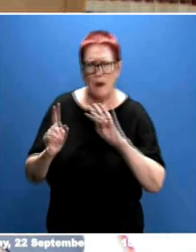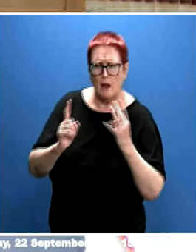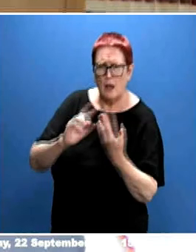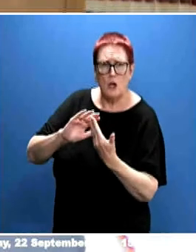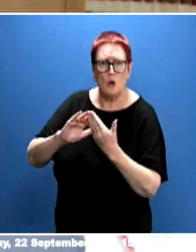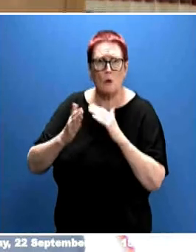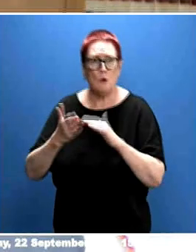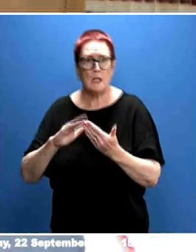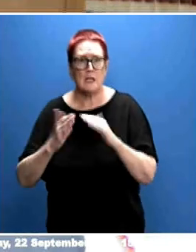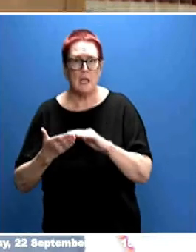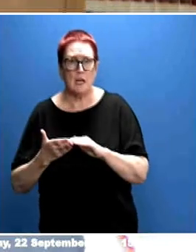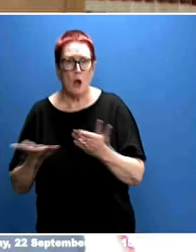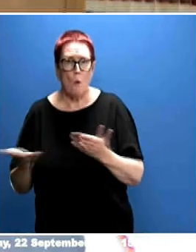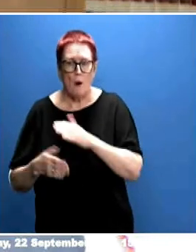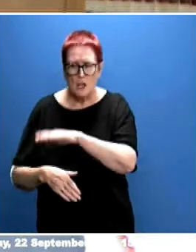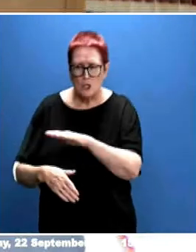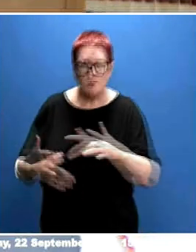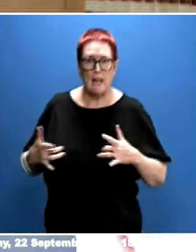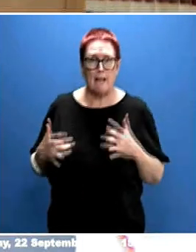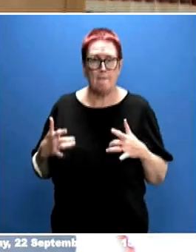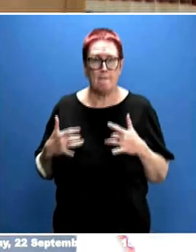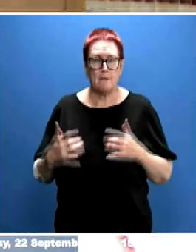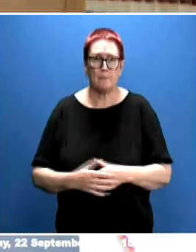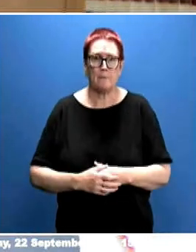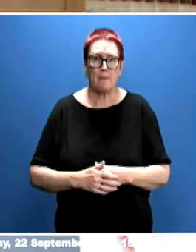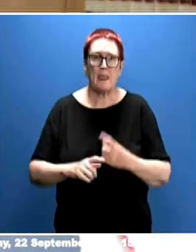children operate, as well as our therapeutic crisis intervention.